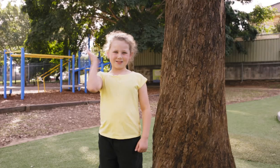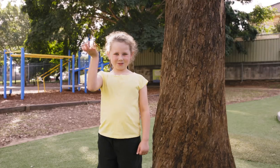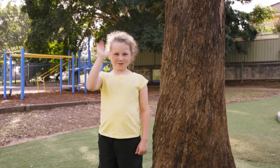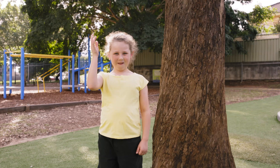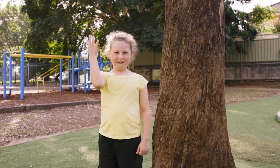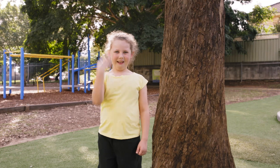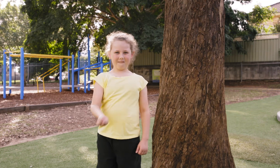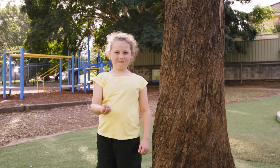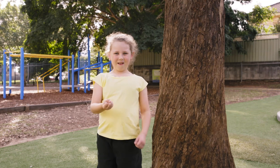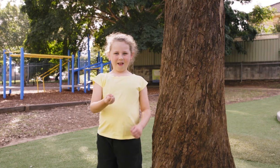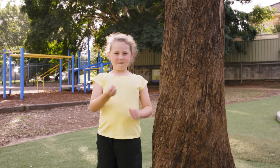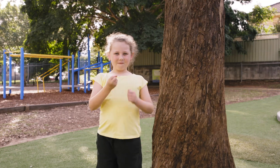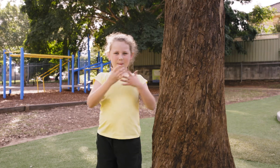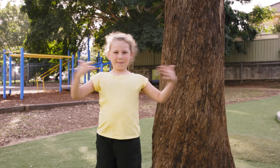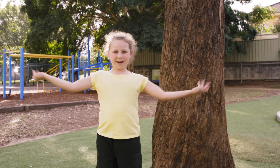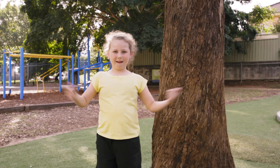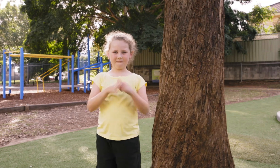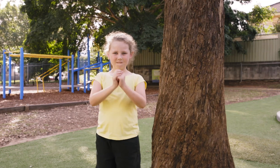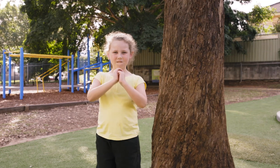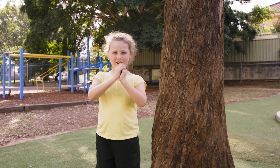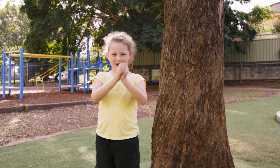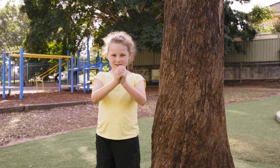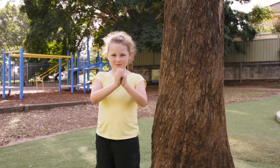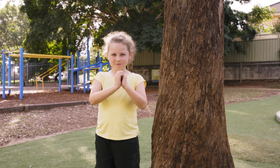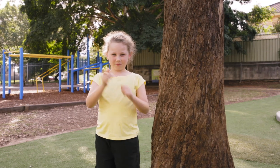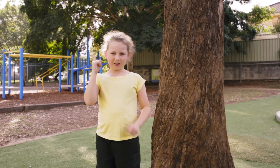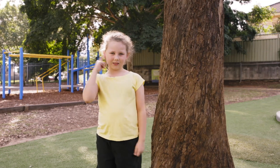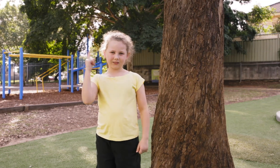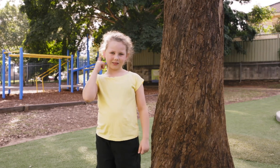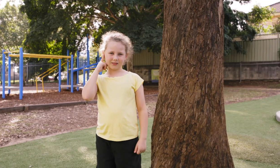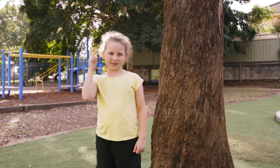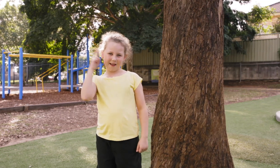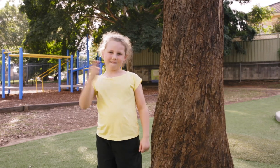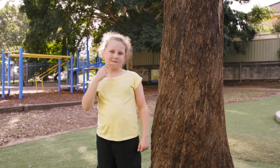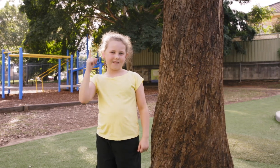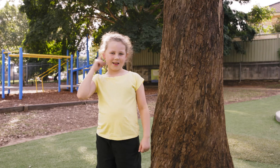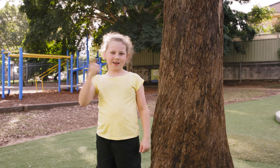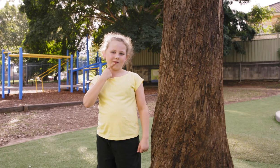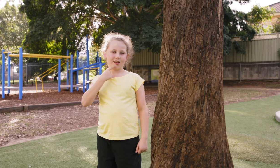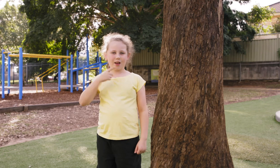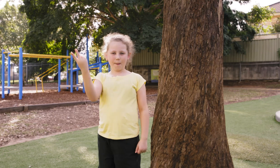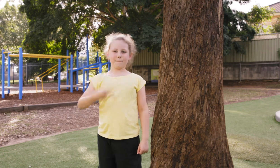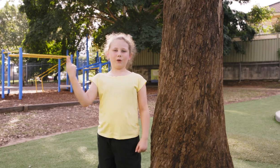At my school, I have many friends, both hearing and deaf.